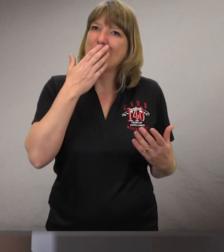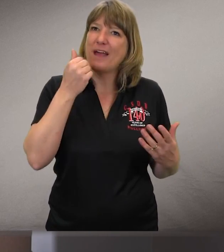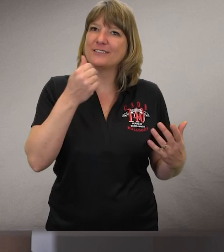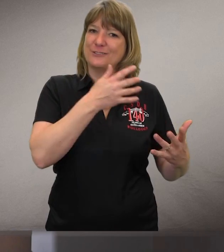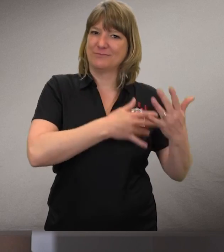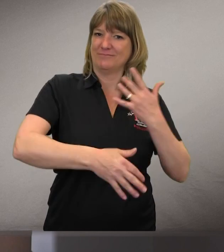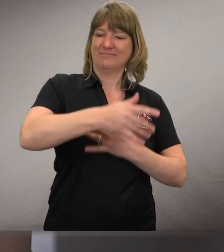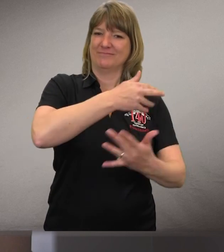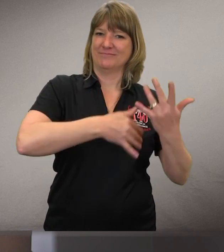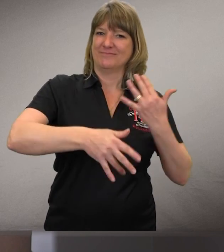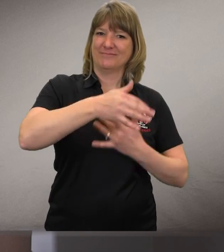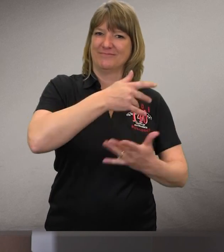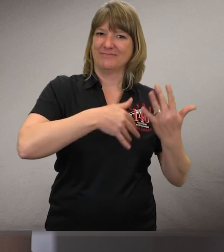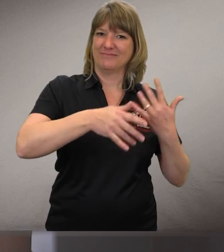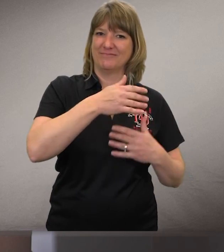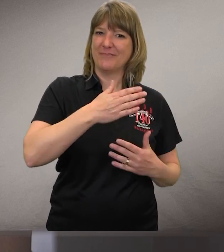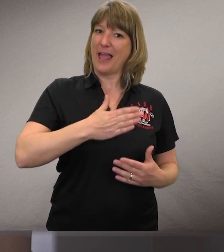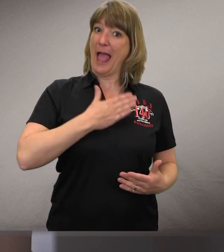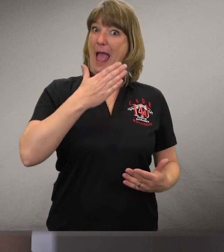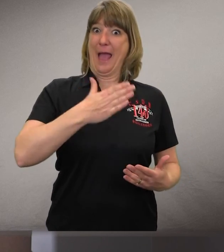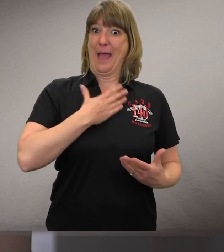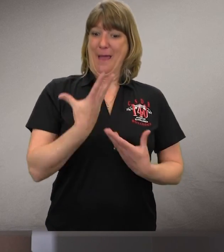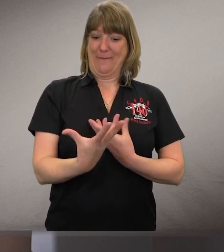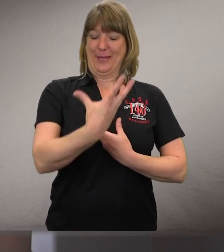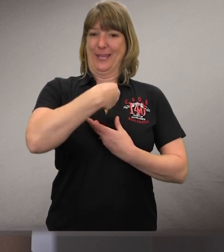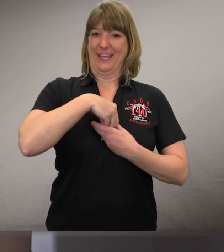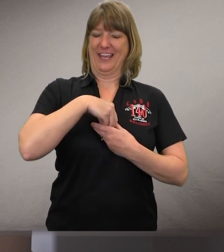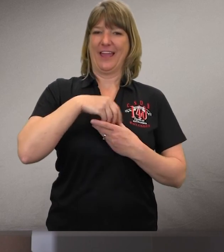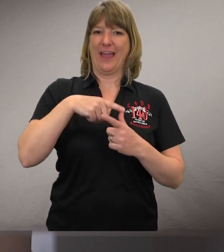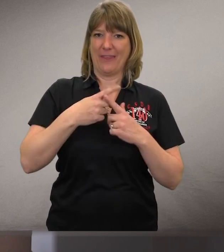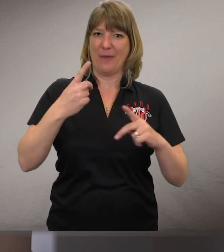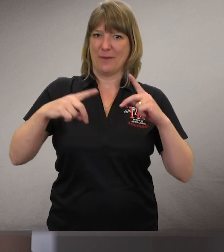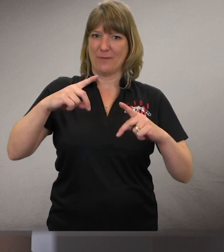It's just a better way to interact with people. You know, the more happier you are,